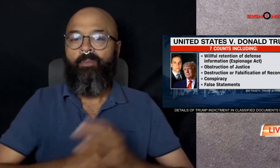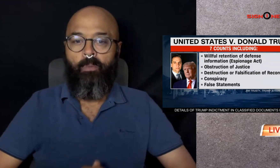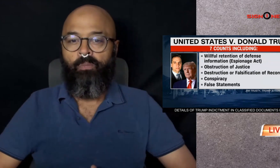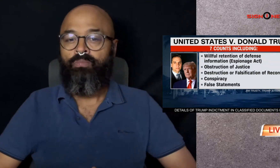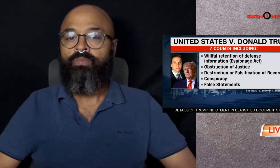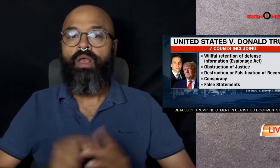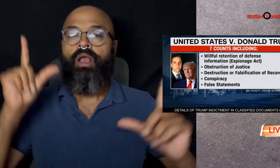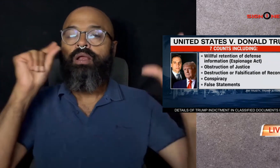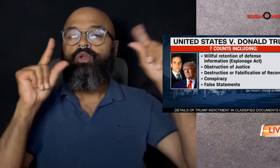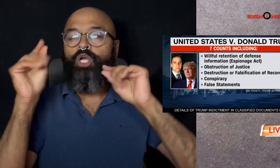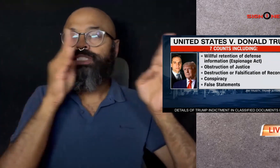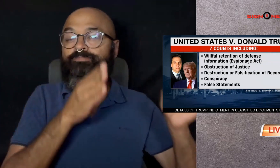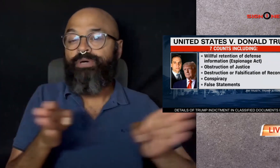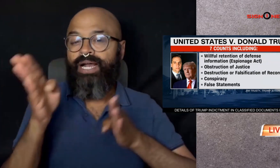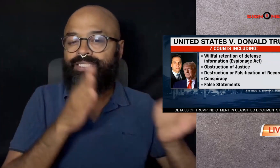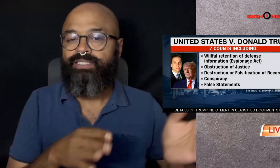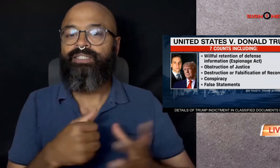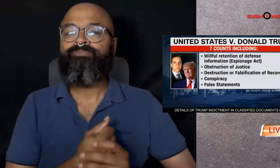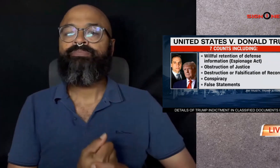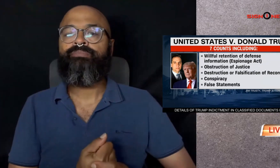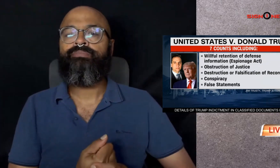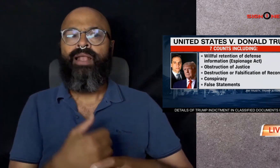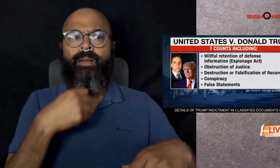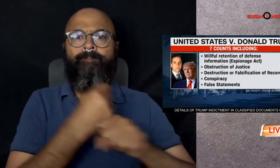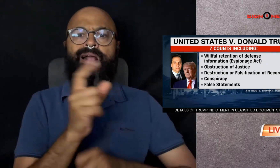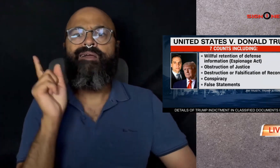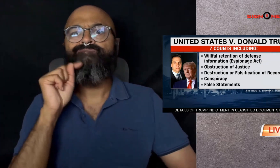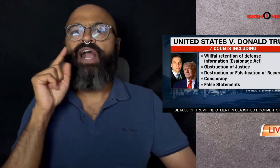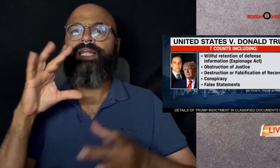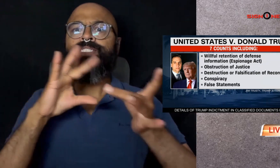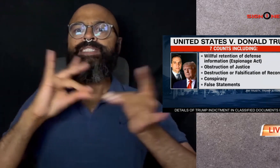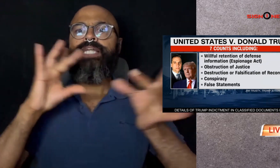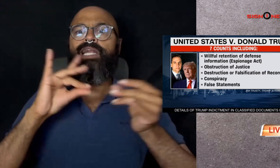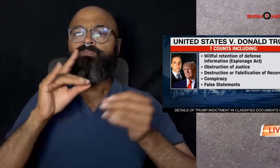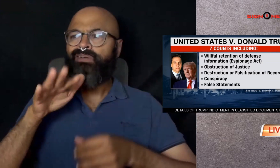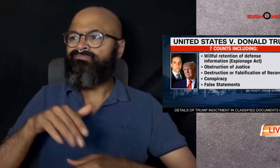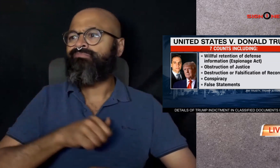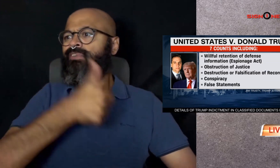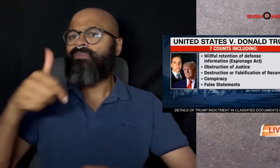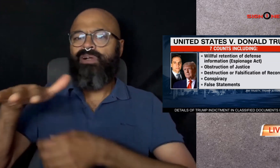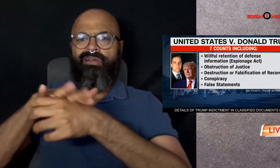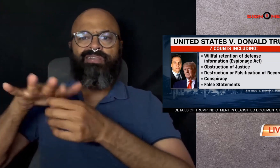of records conspiracy and making false statements among other charges